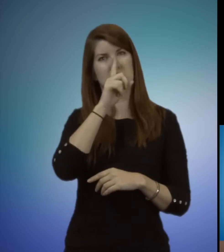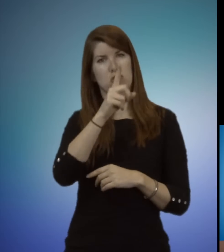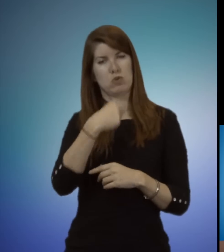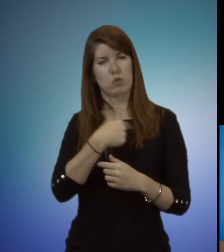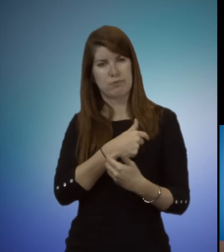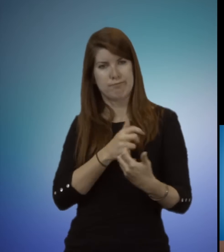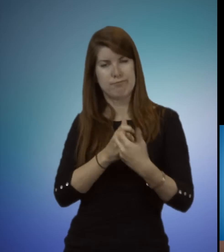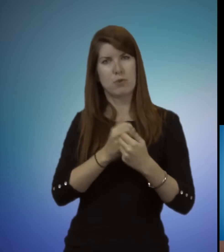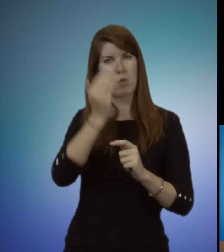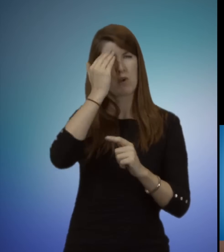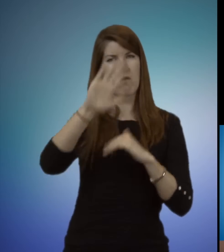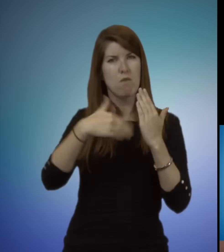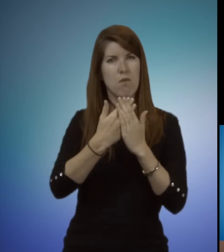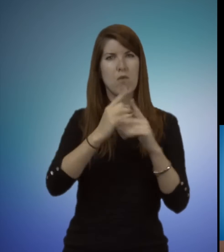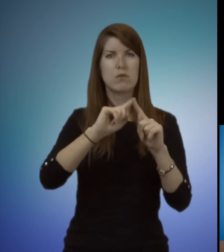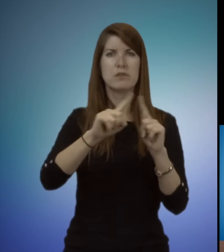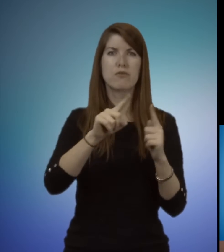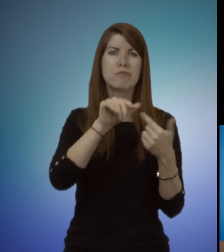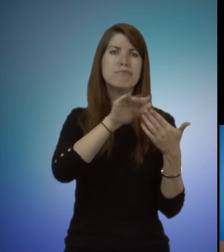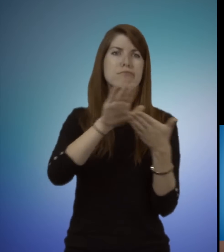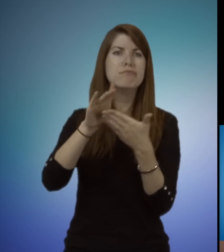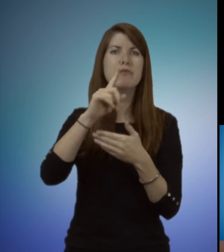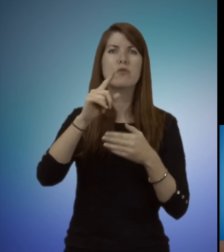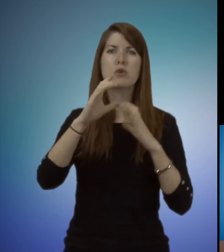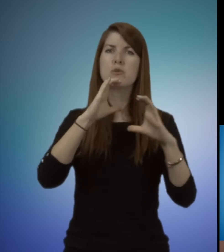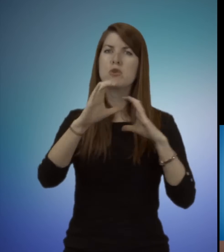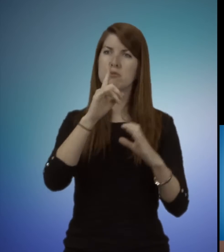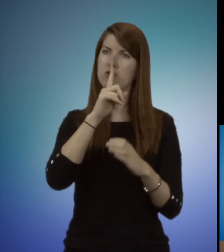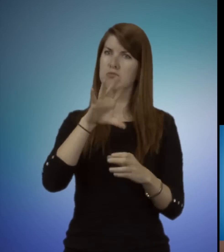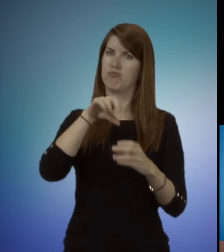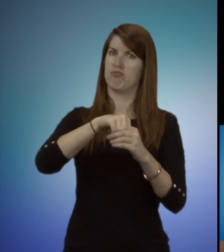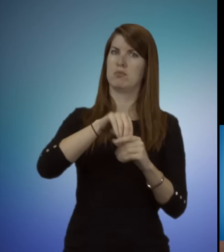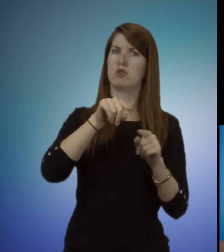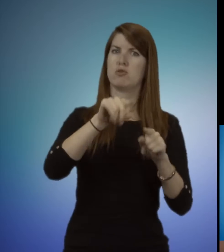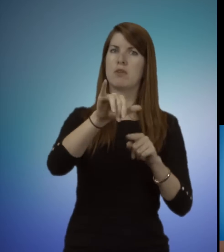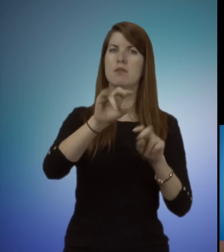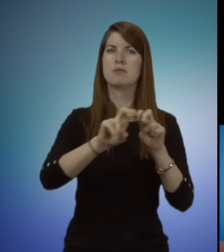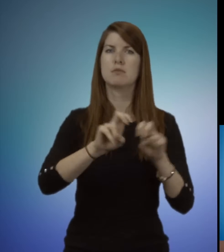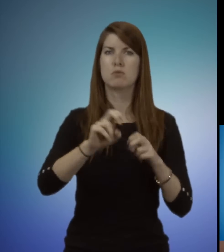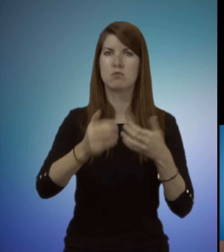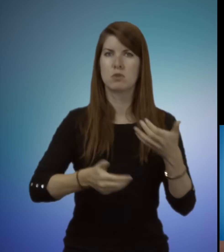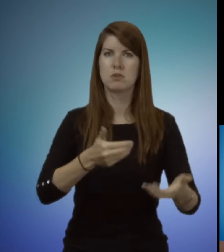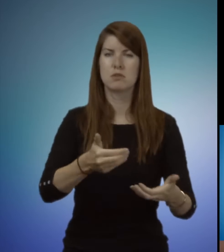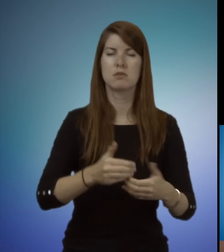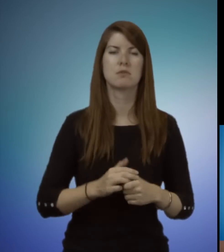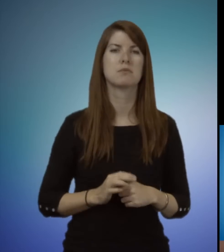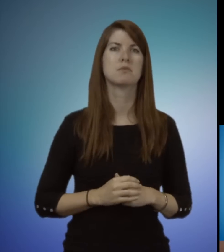So we want to make sure we're aware of all the different ways they communicate and make sure we account that for in the assessment process.